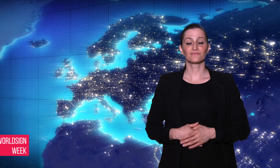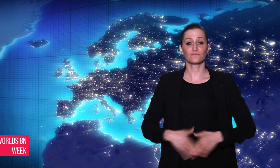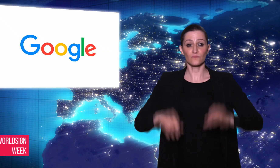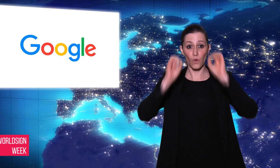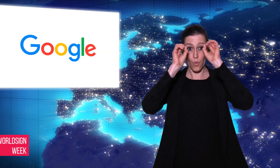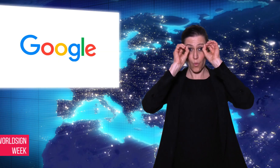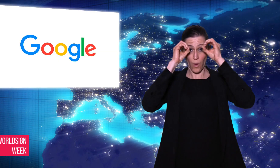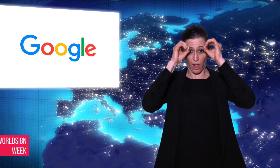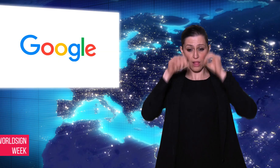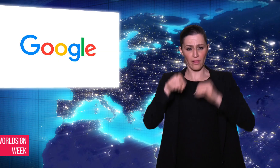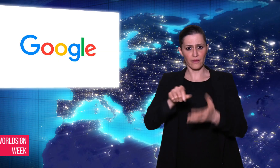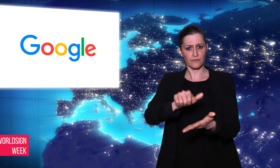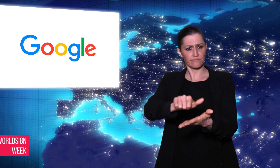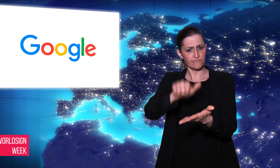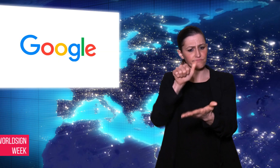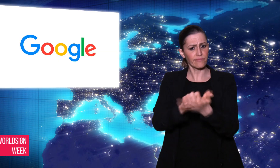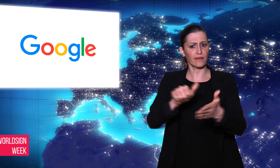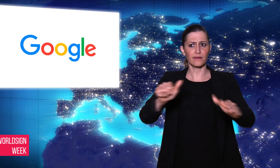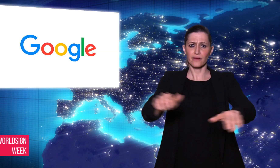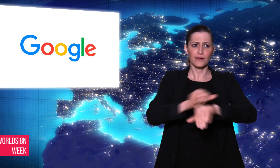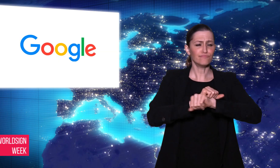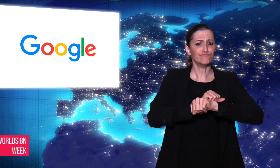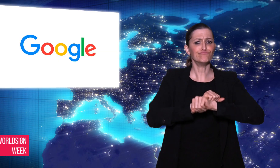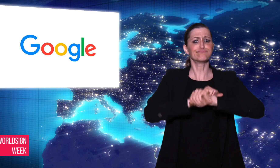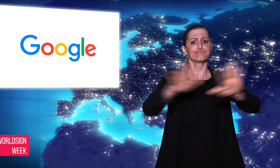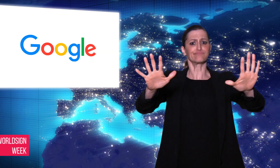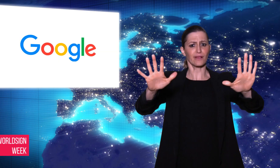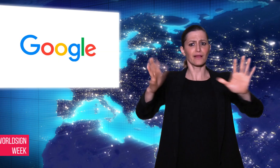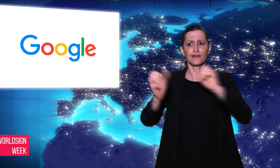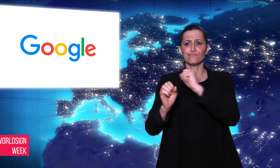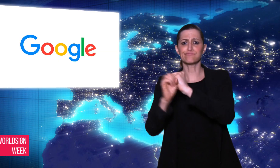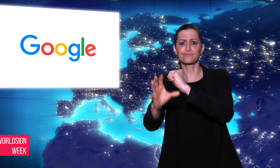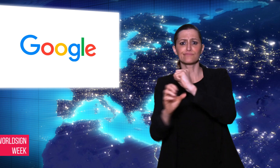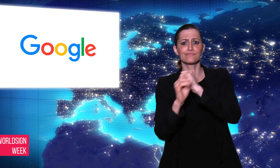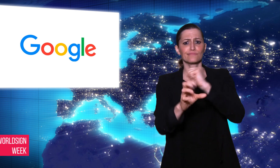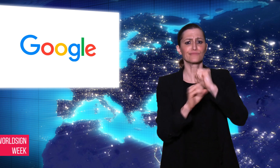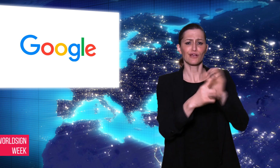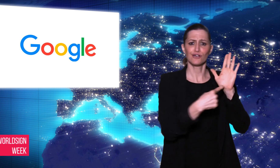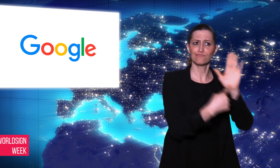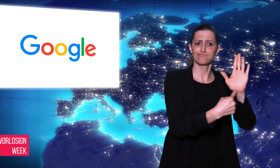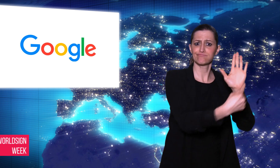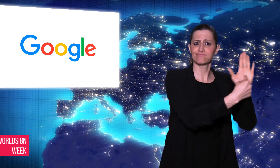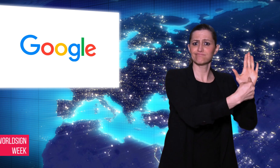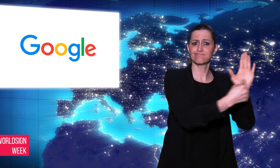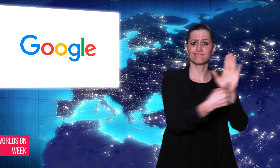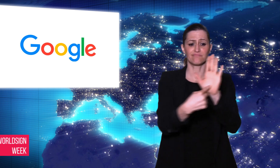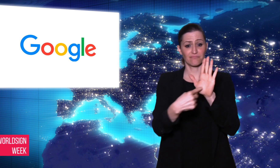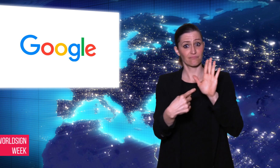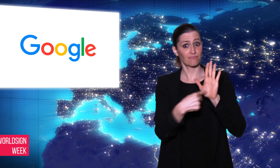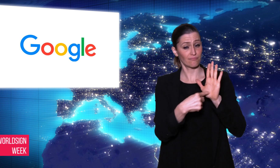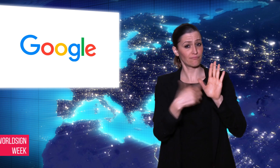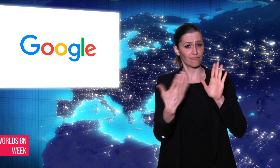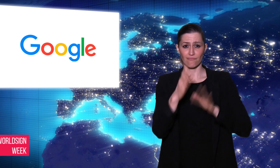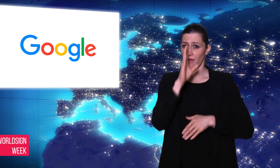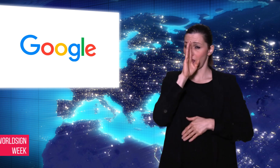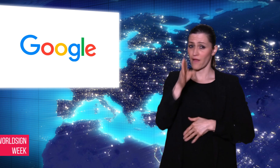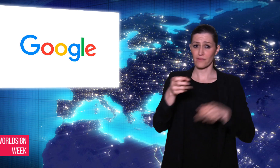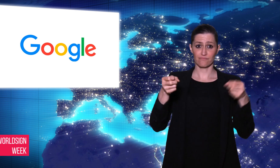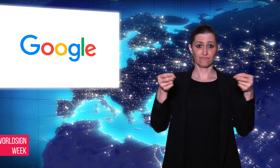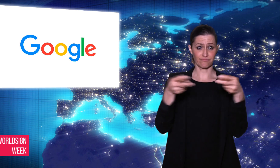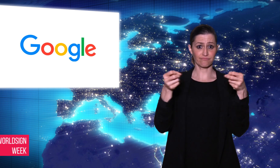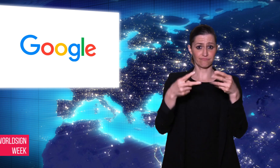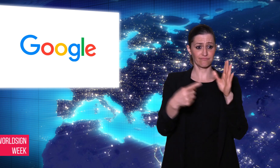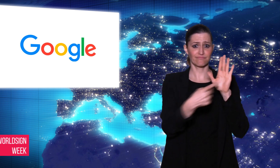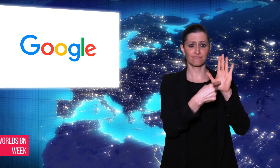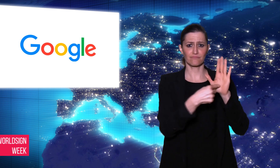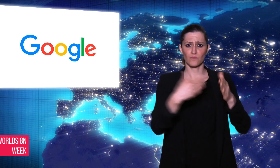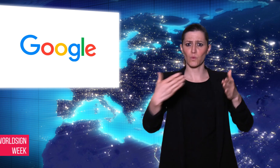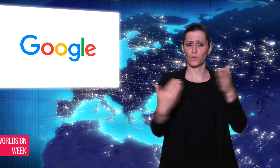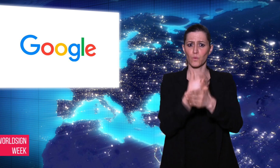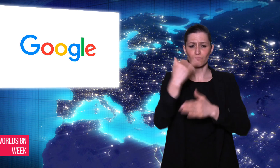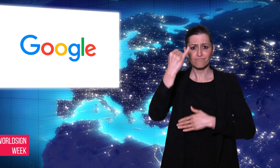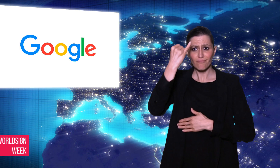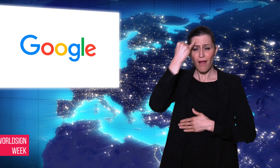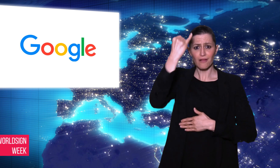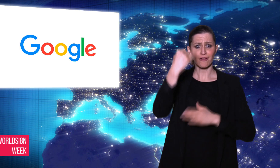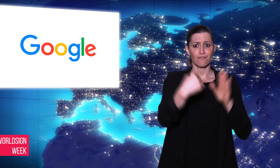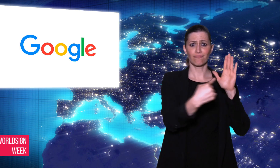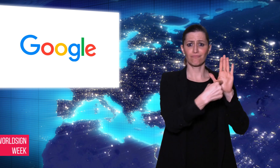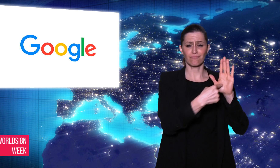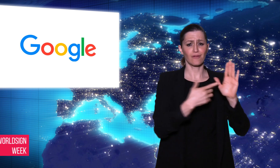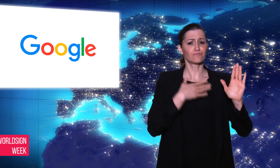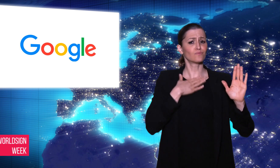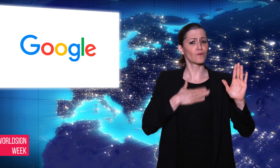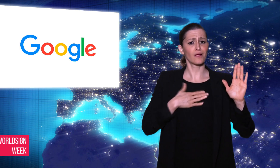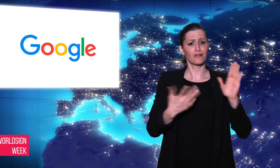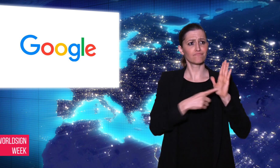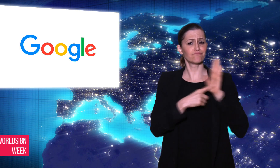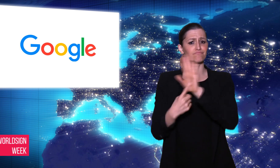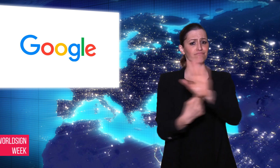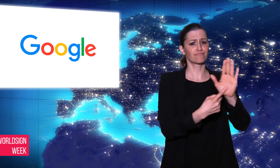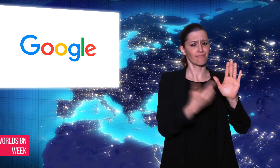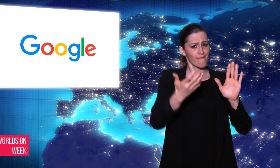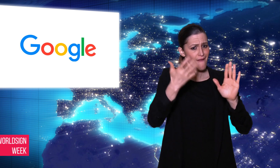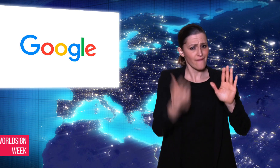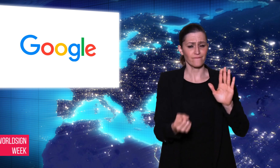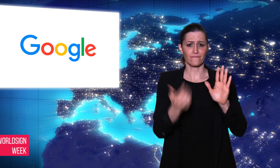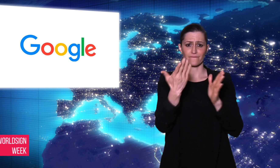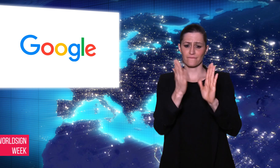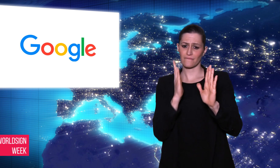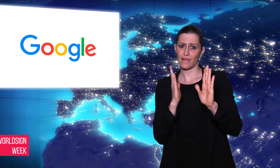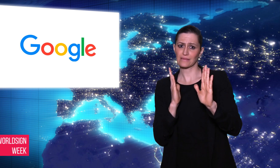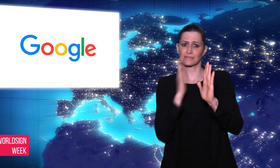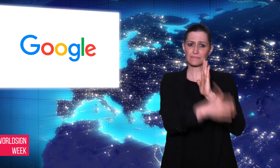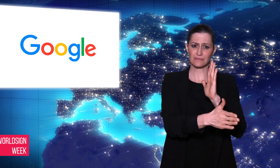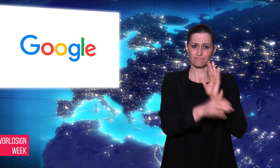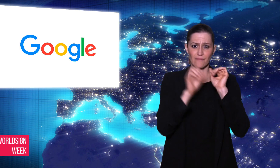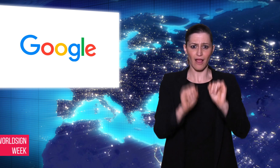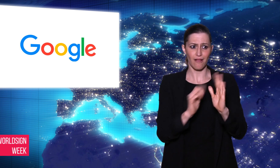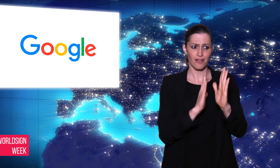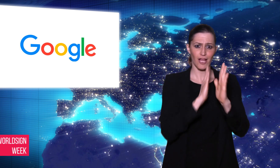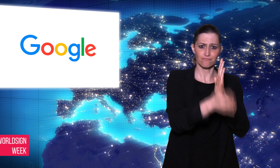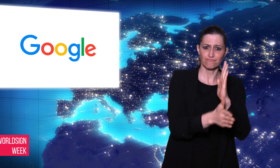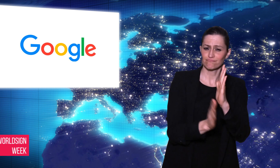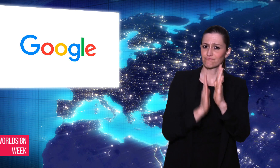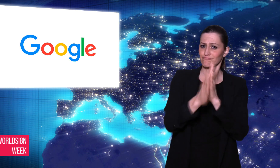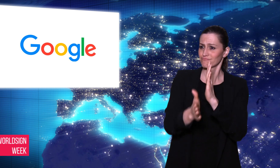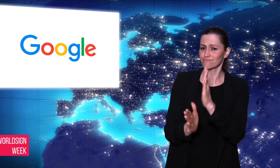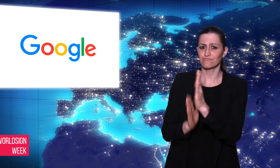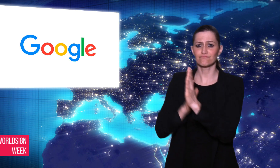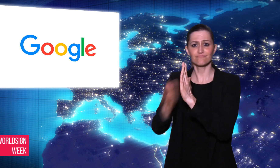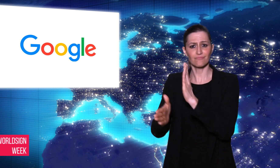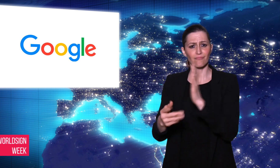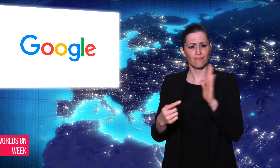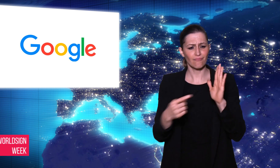Google advertised the Live Caption feature as an accessibility feature